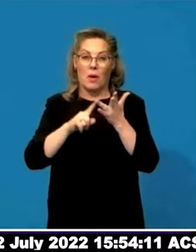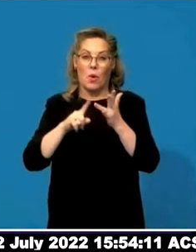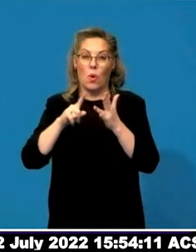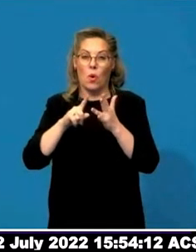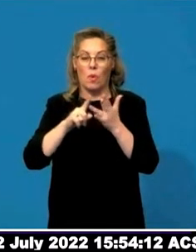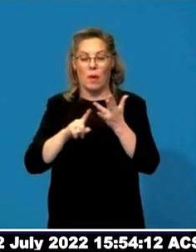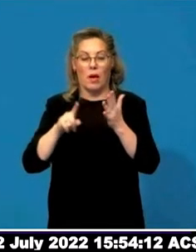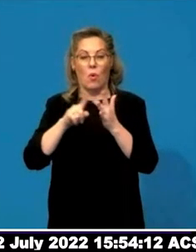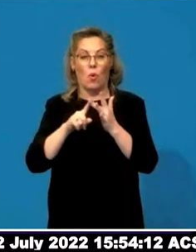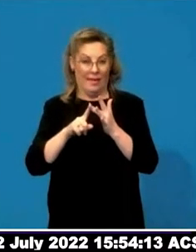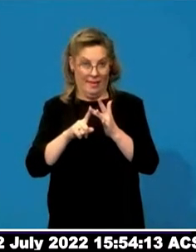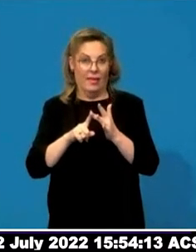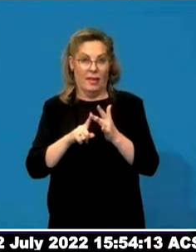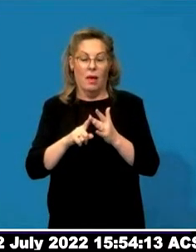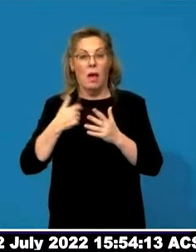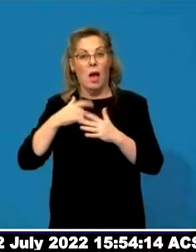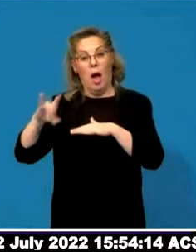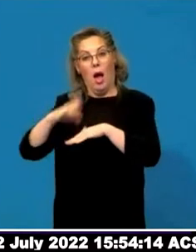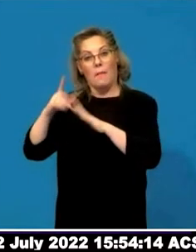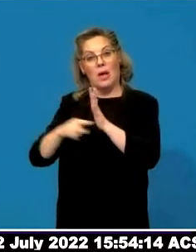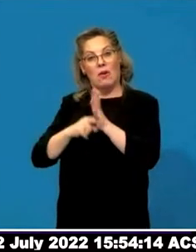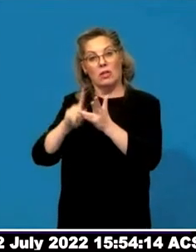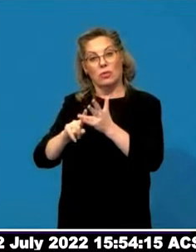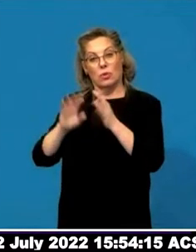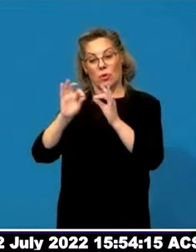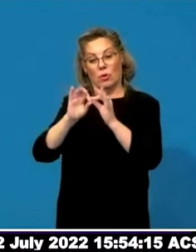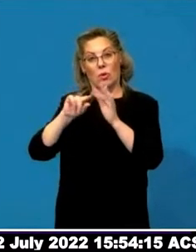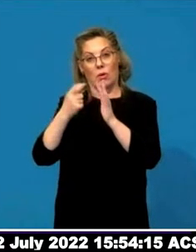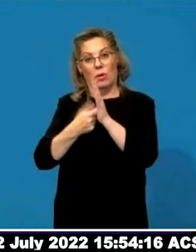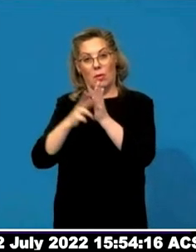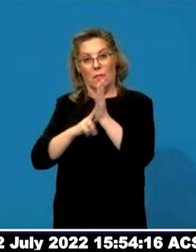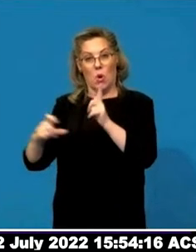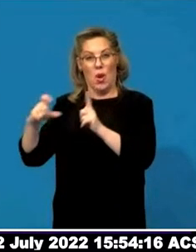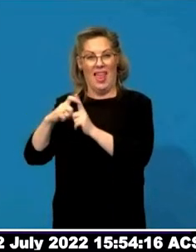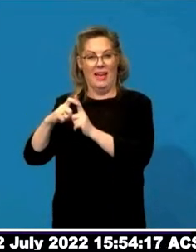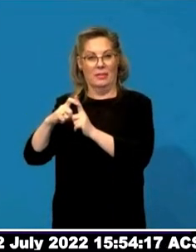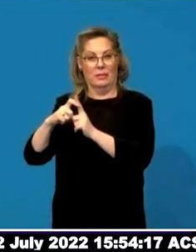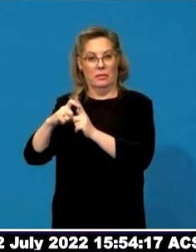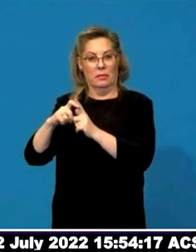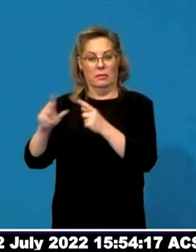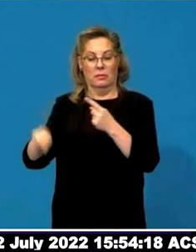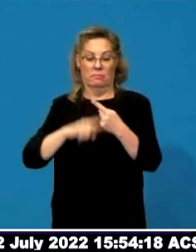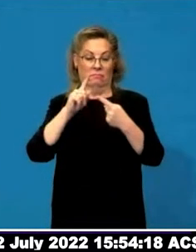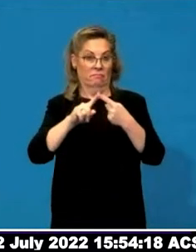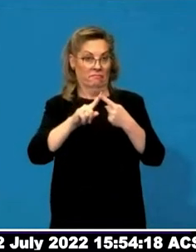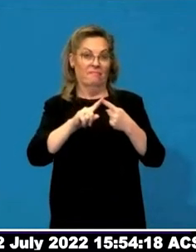and together we have four children, Bernard Jr, Betty, Kernisha,